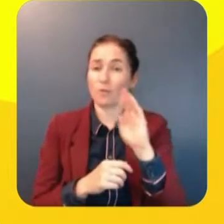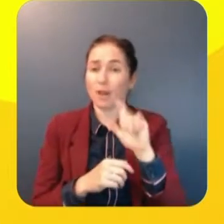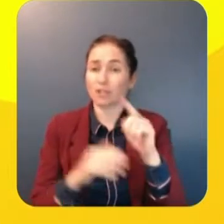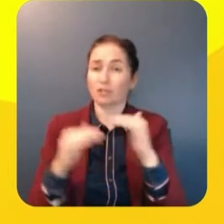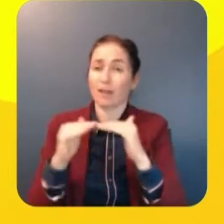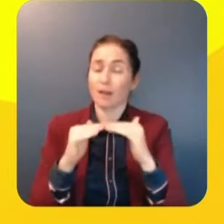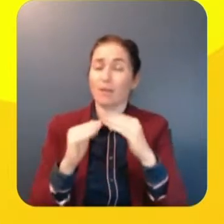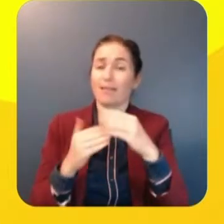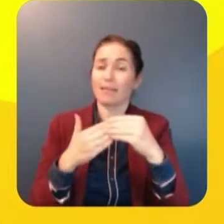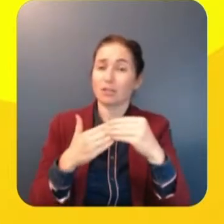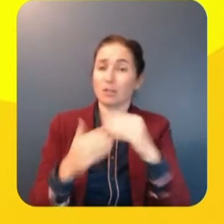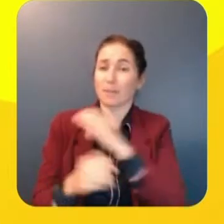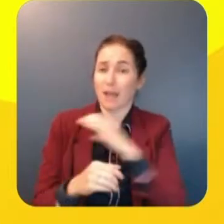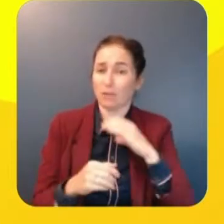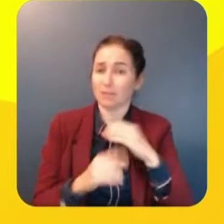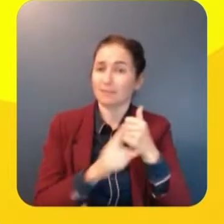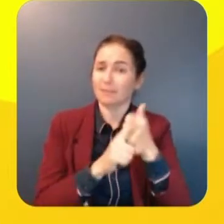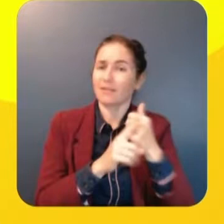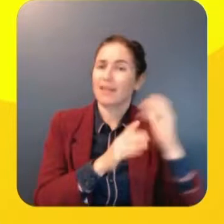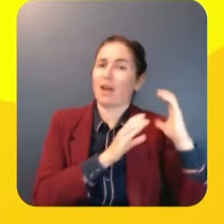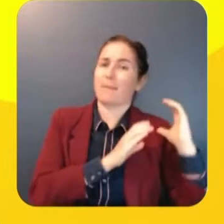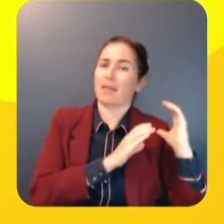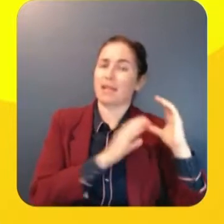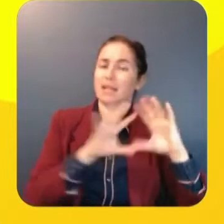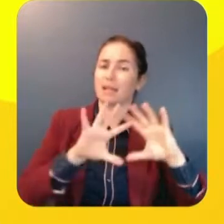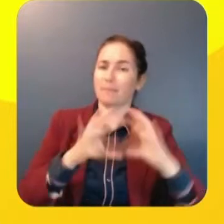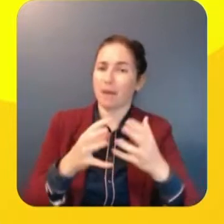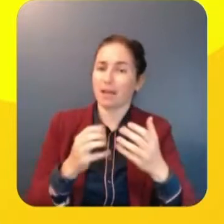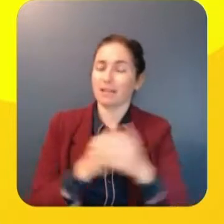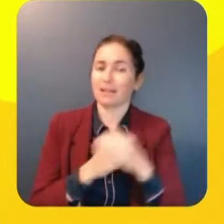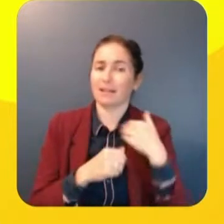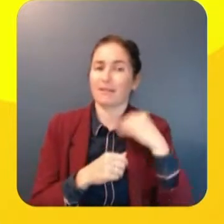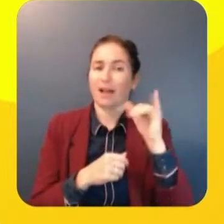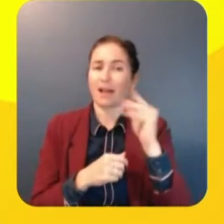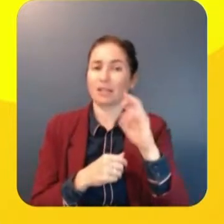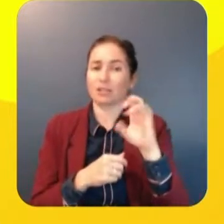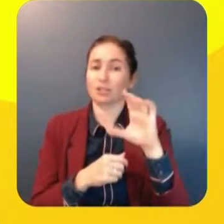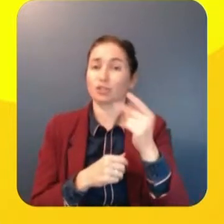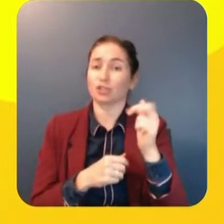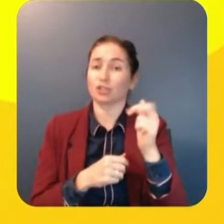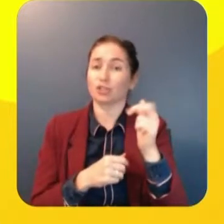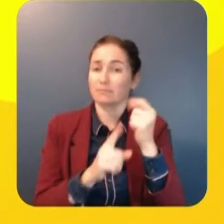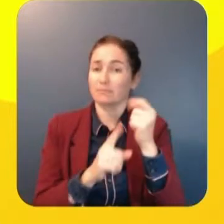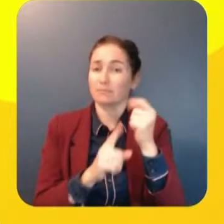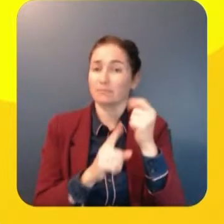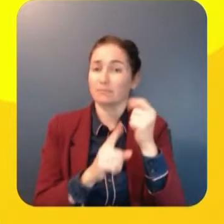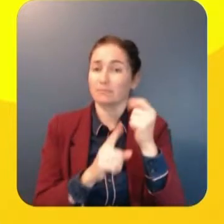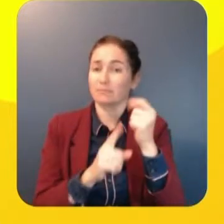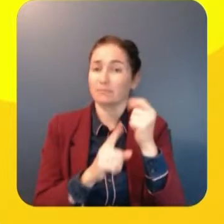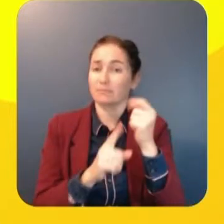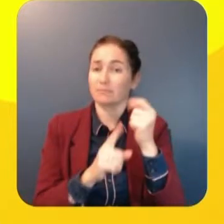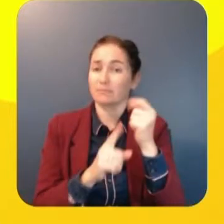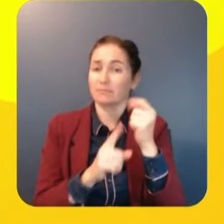is our accountability body and it's made up. I don't chair it. I'm just a member of it. It's chaired by a business leader and that's how